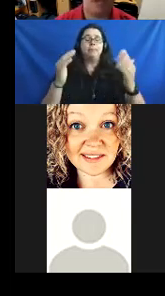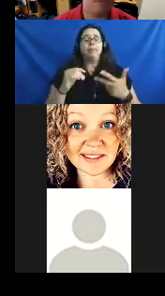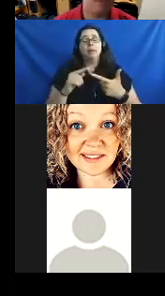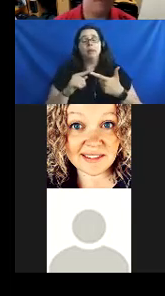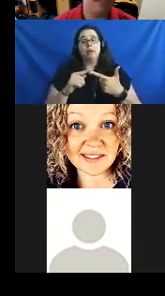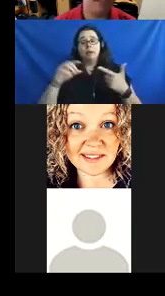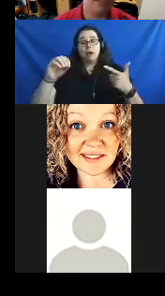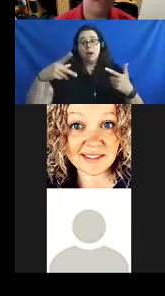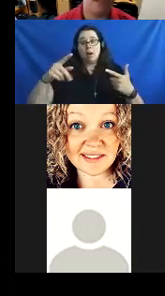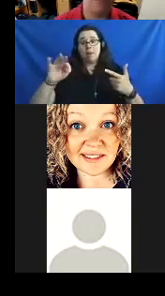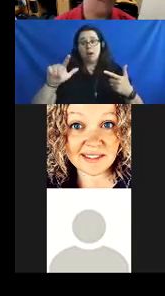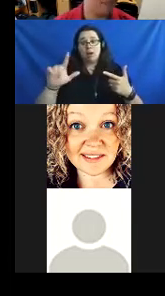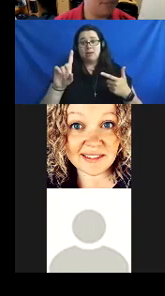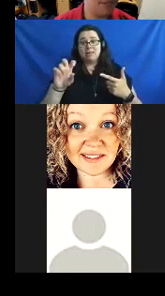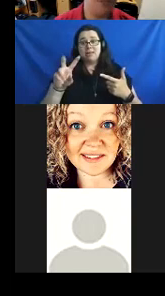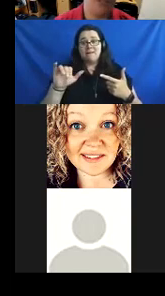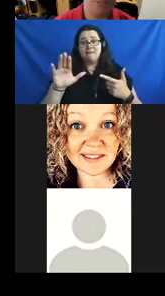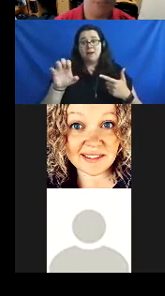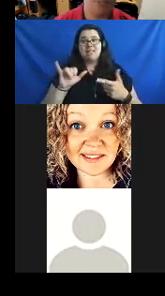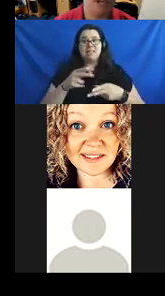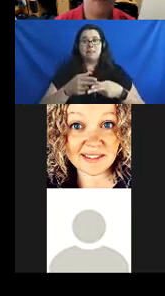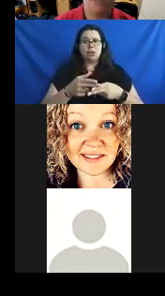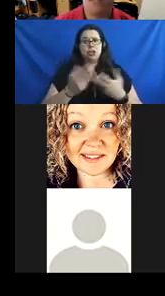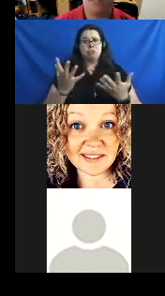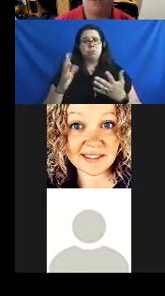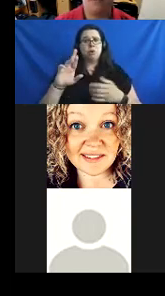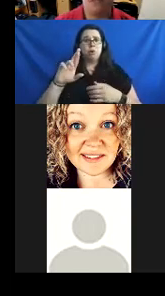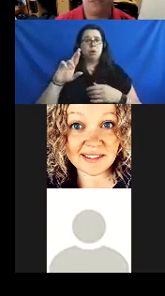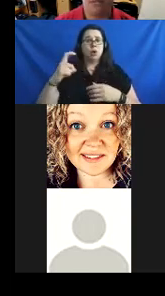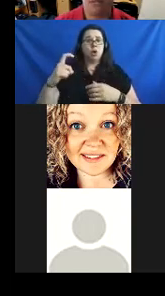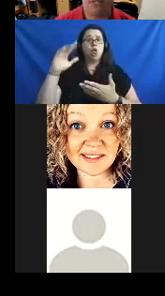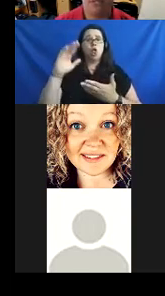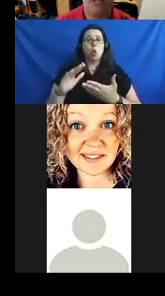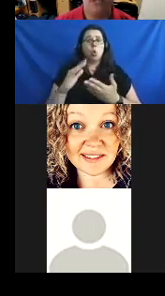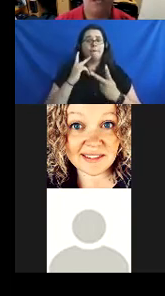AS I MENTIONED, THEY SHOULD BE PRESCRIBED BY A LOW VISION SPECIALIST.